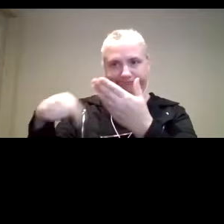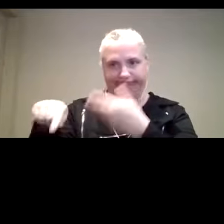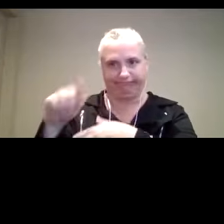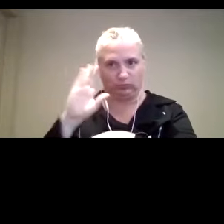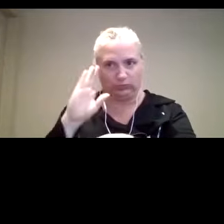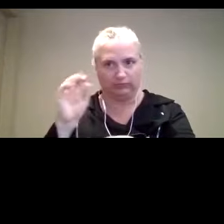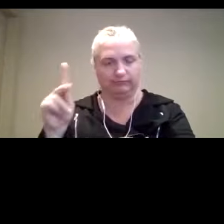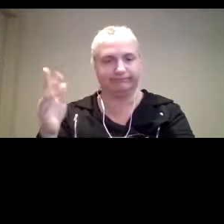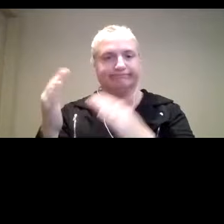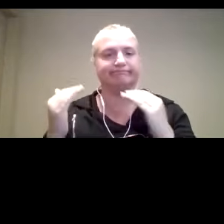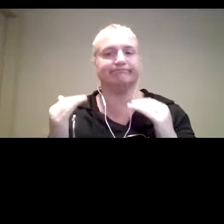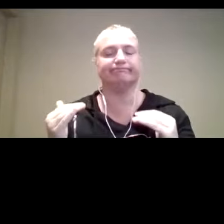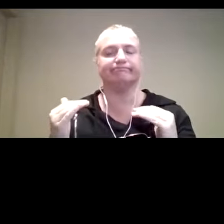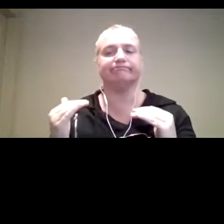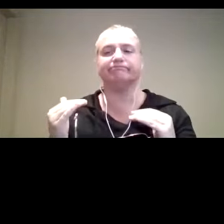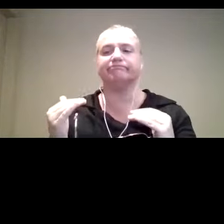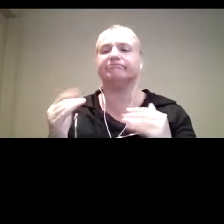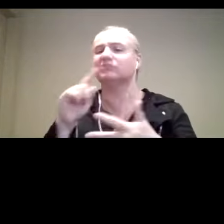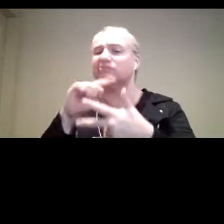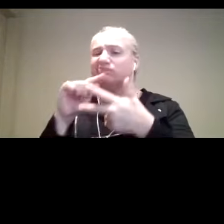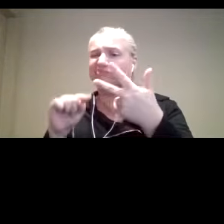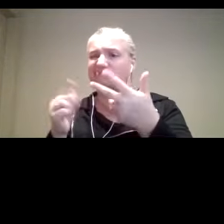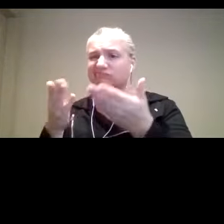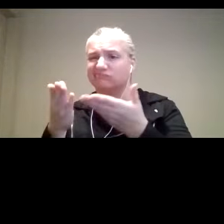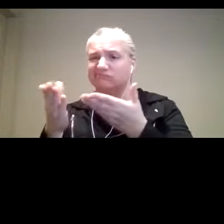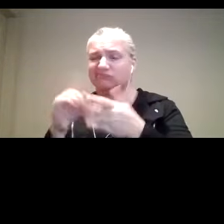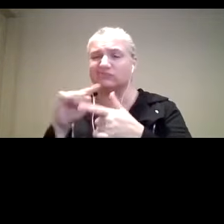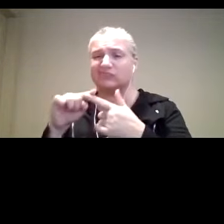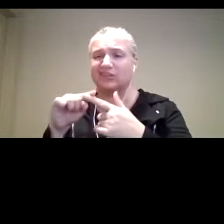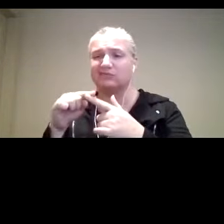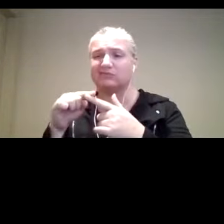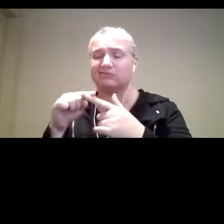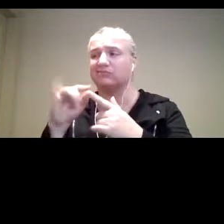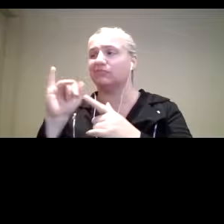But those kinds of services then would get put onto the IEP.